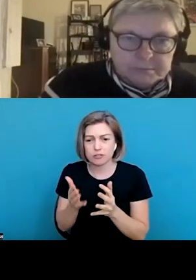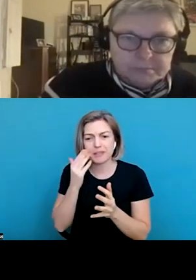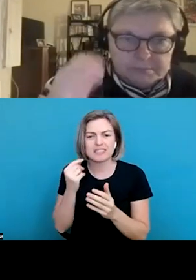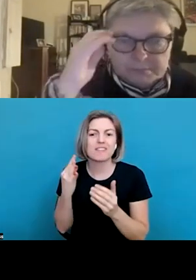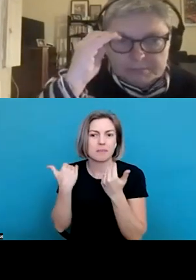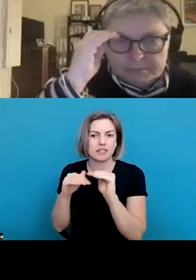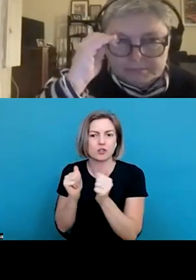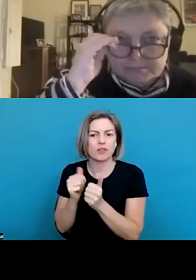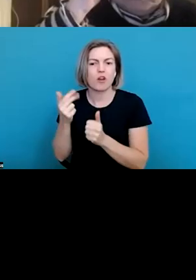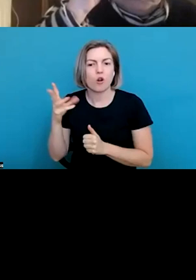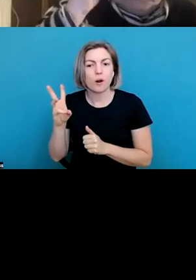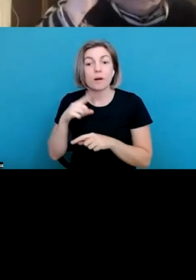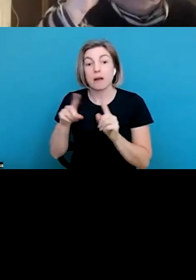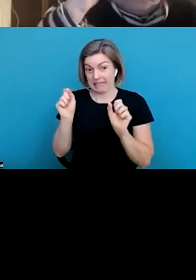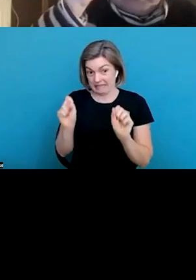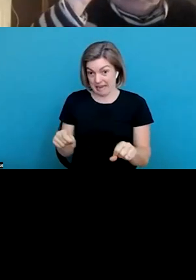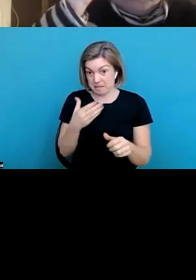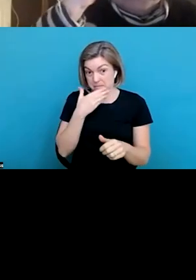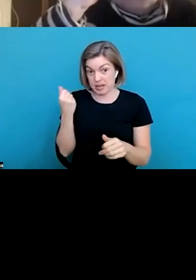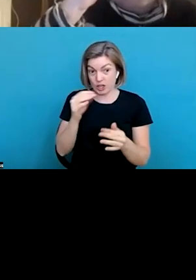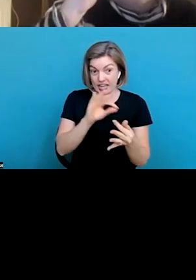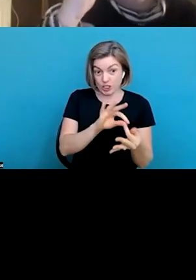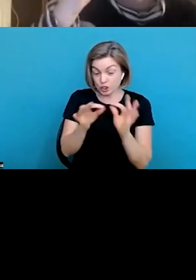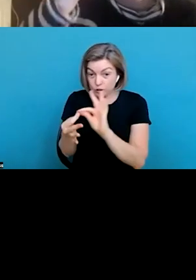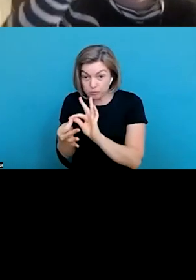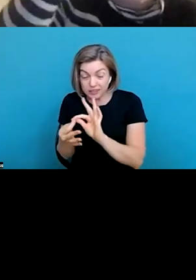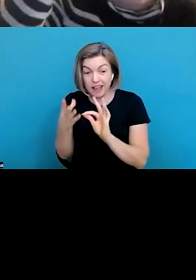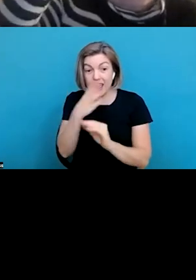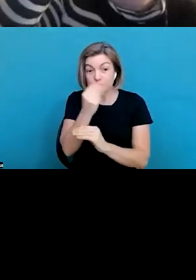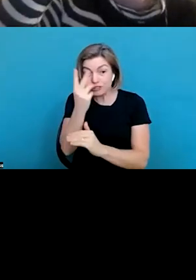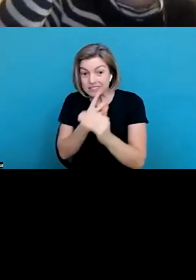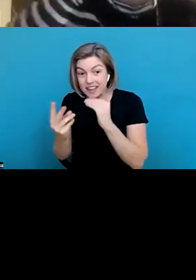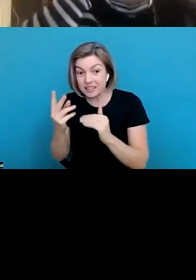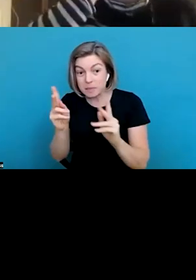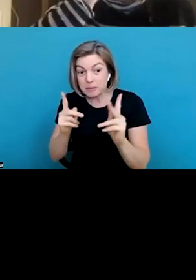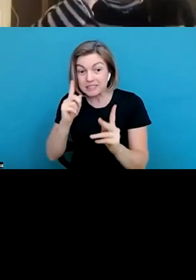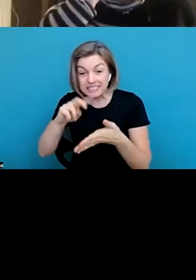But can we better interpret and predict peoples' intentions and virtually